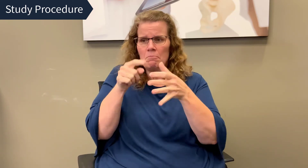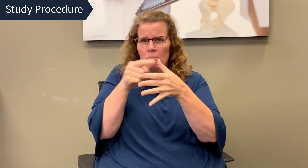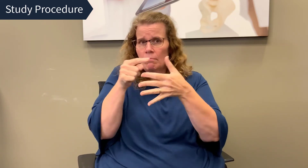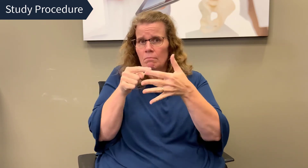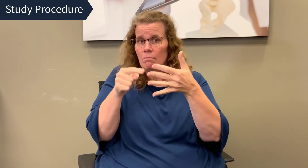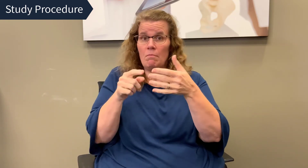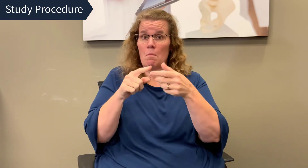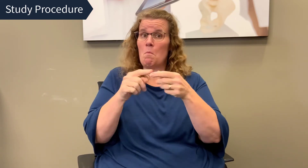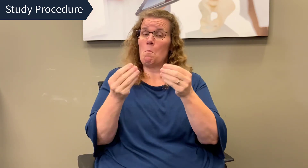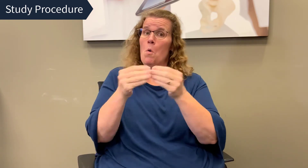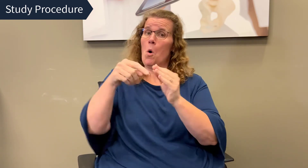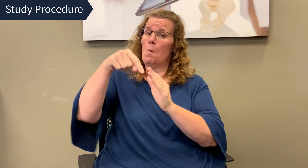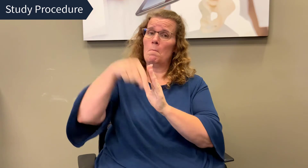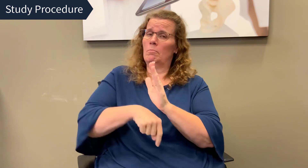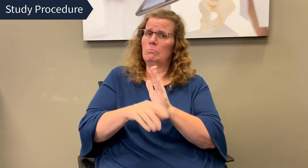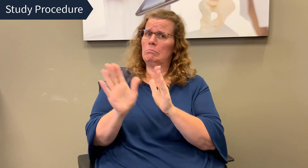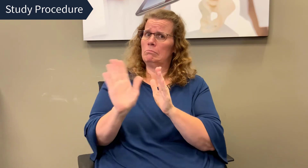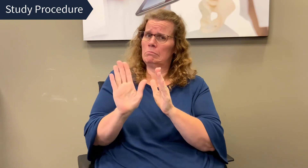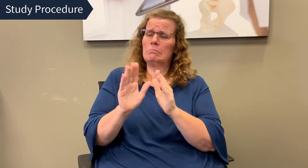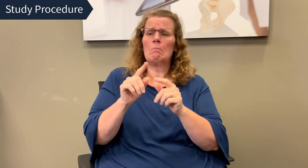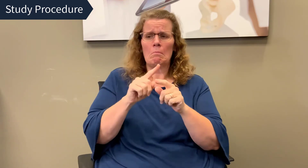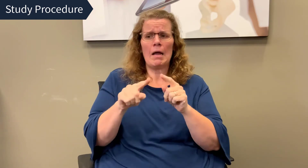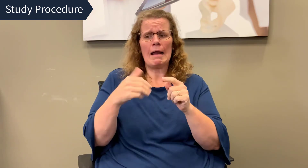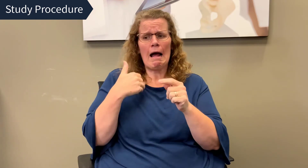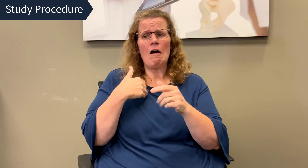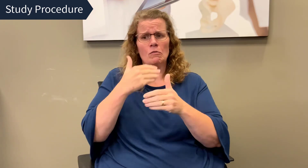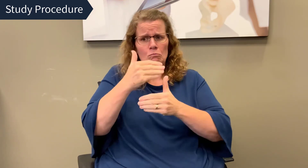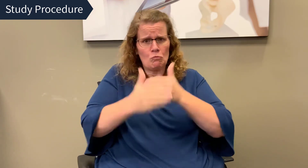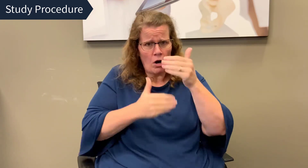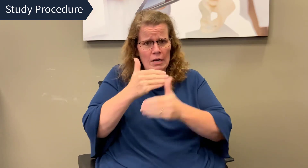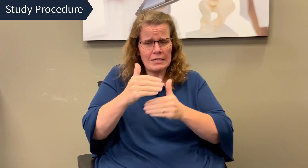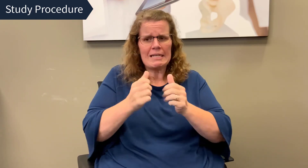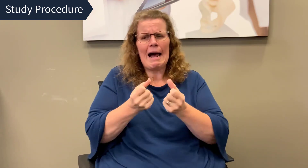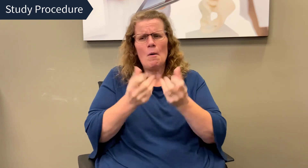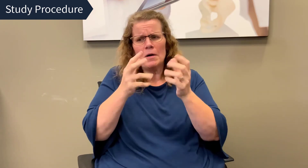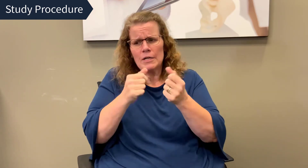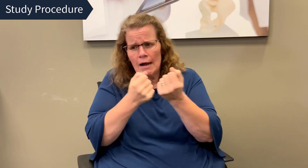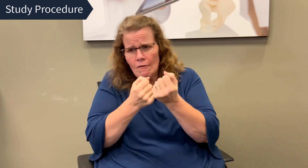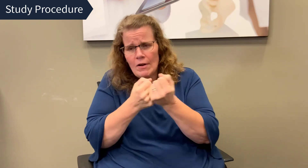would engage in as part of the request for the interpreter services if their